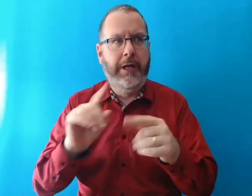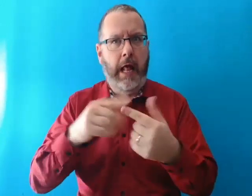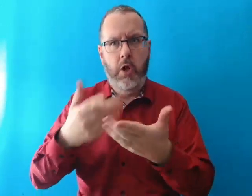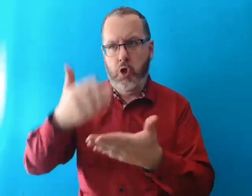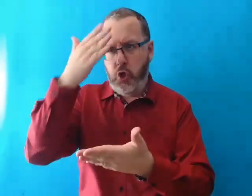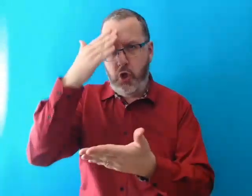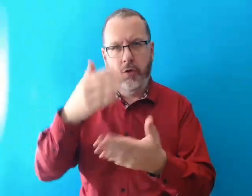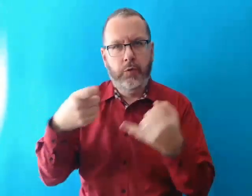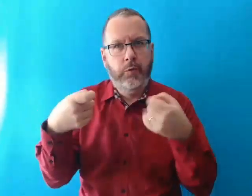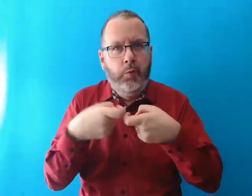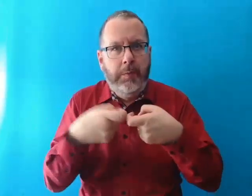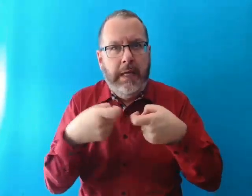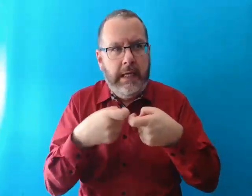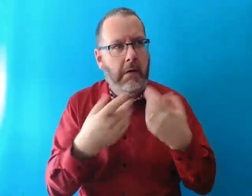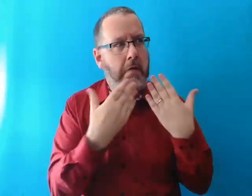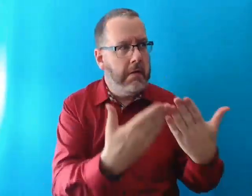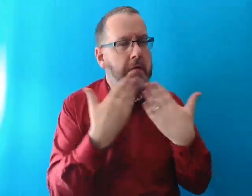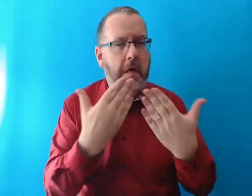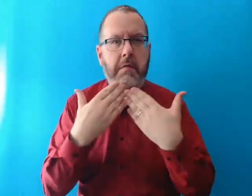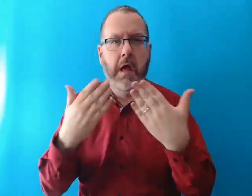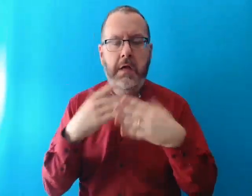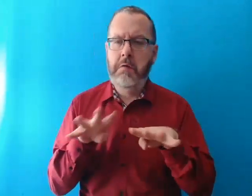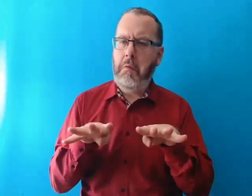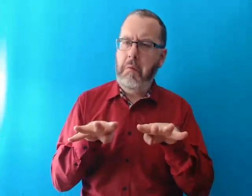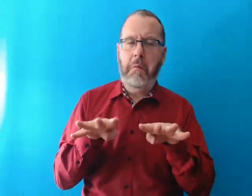(in Martin’s case, shoemaking).